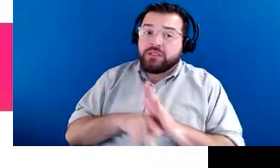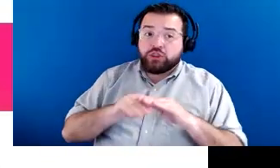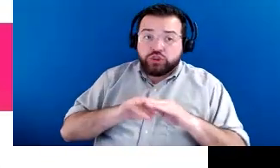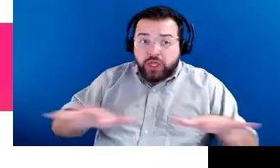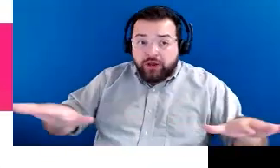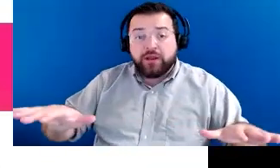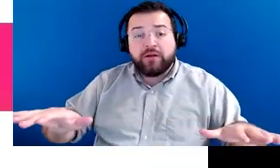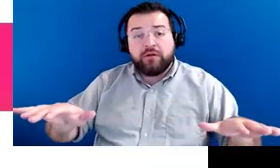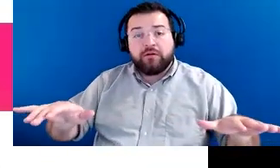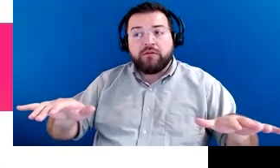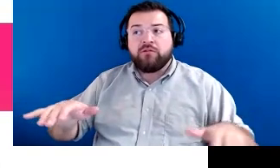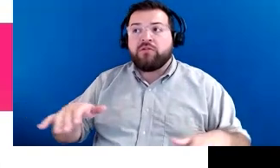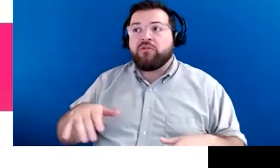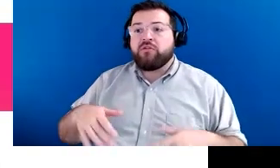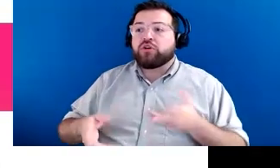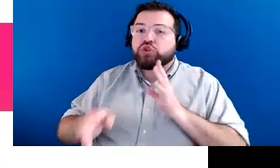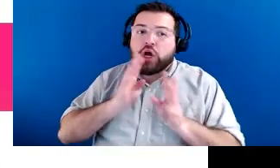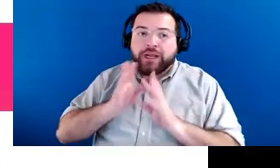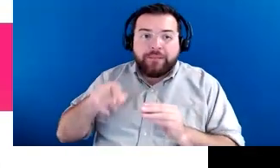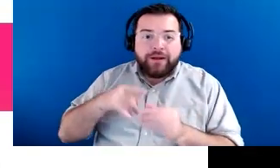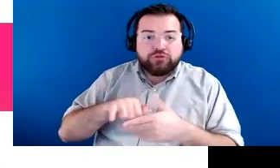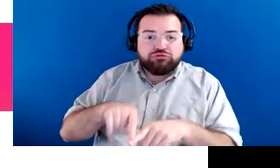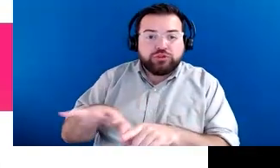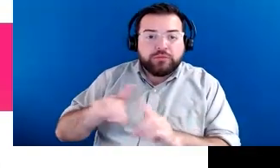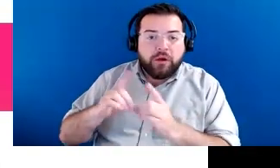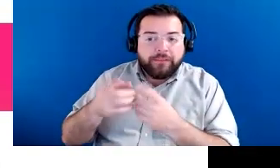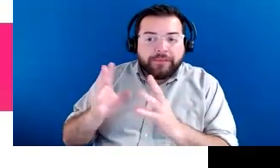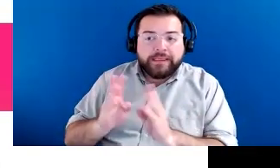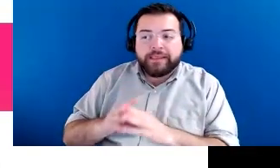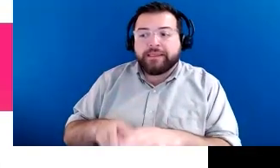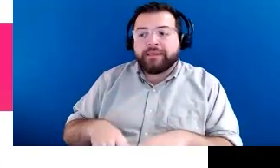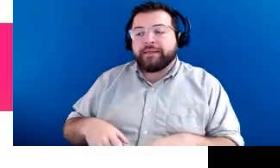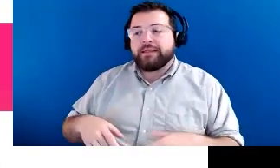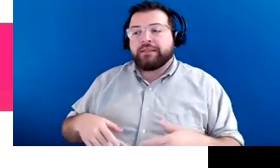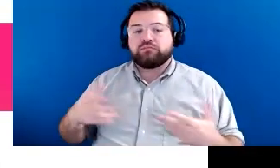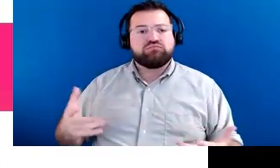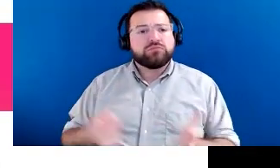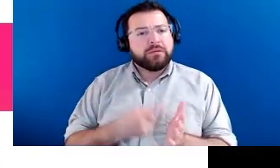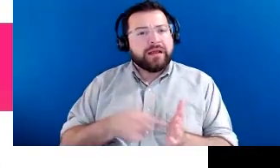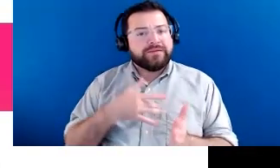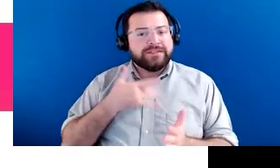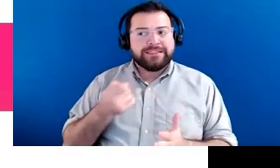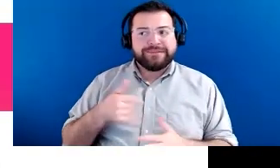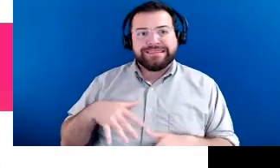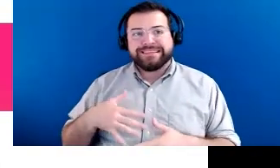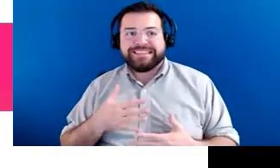you know, talking about it in your department meetings, you know, sometimes it's a little intimidating because it does have some technical